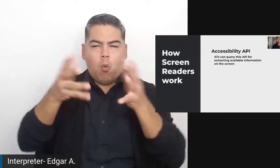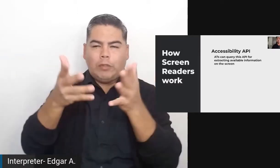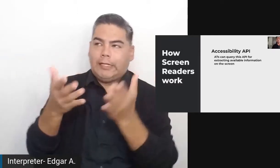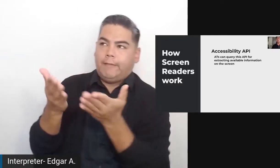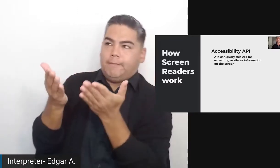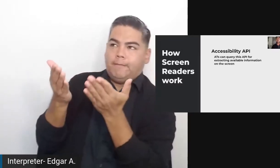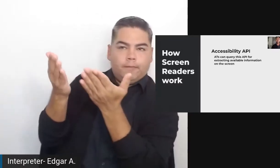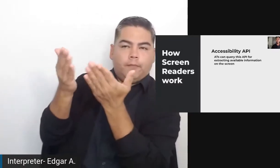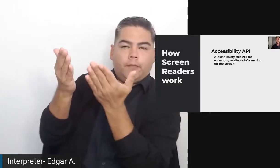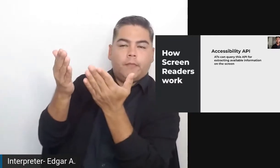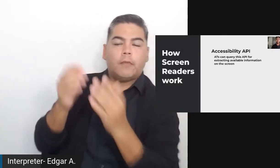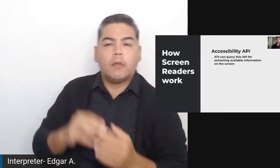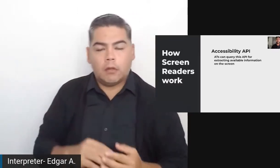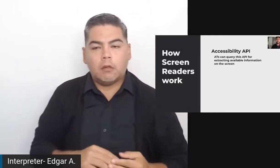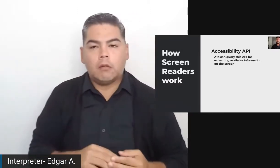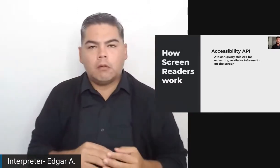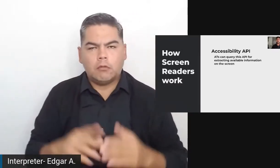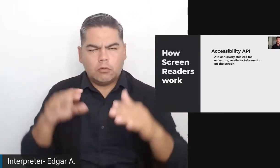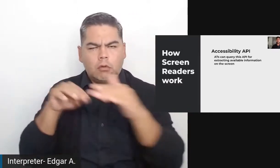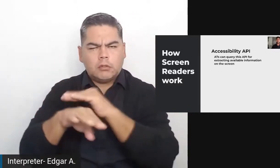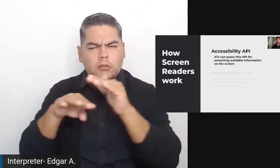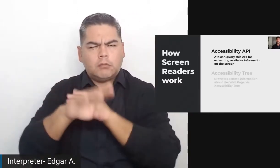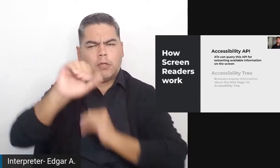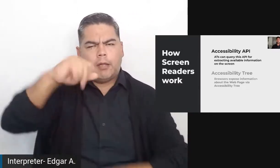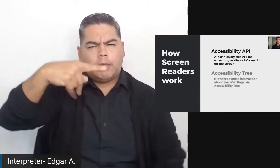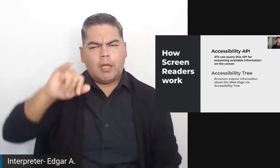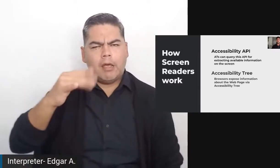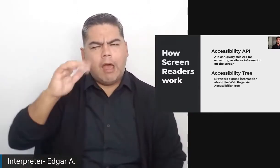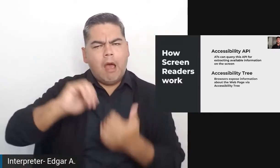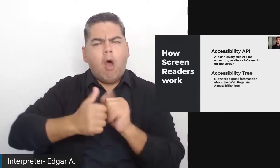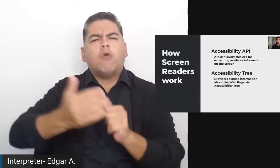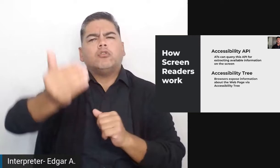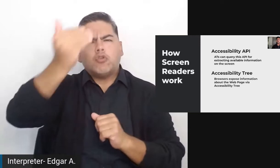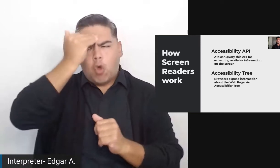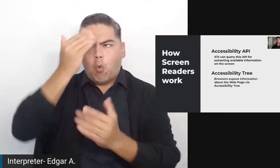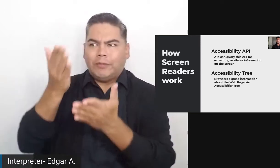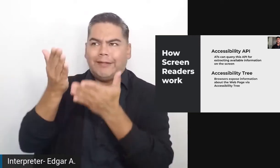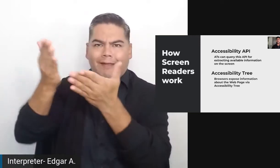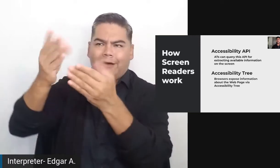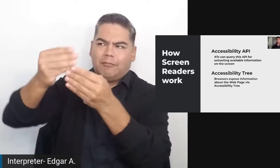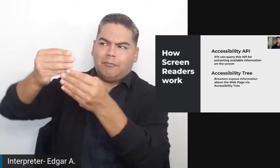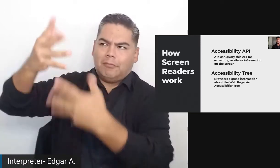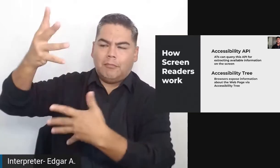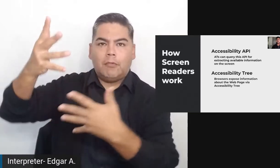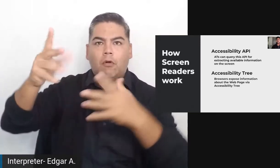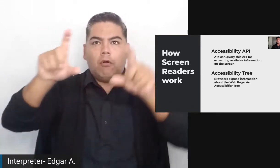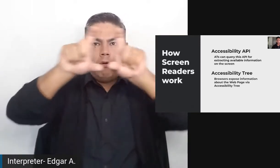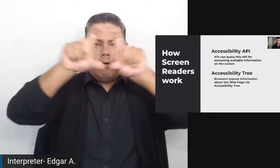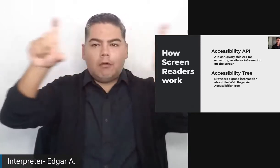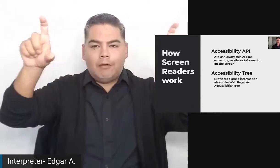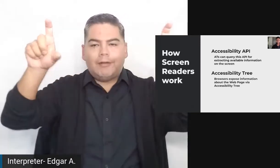How does Accessibility API know what’s on your webpage. For that there’s something called Accessibility Tree.